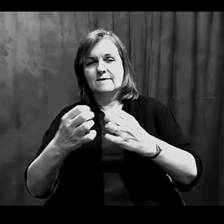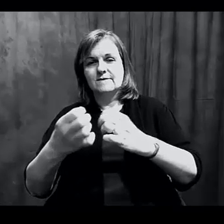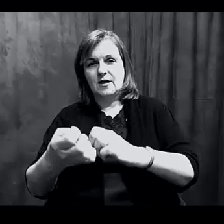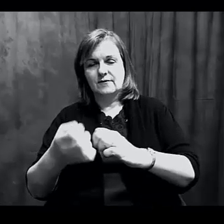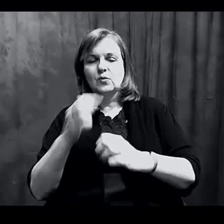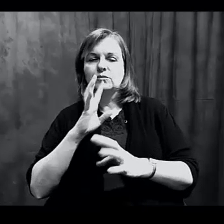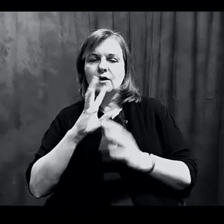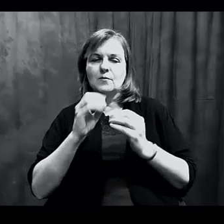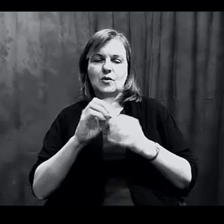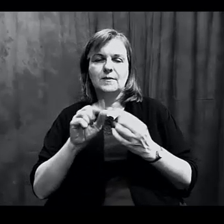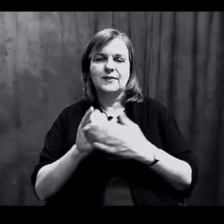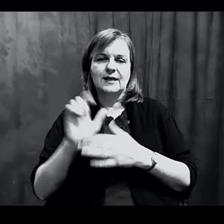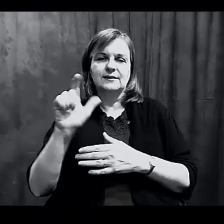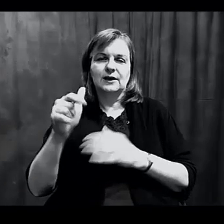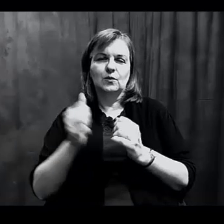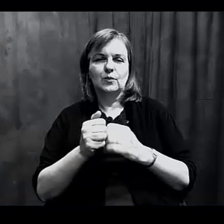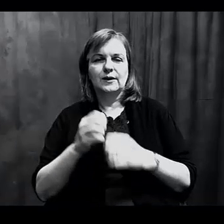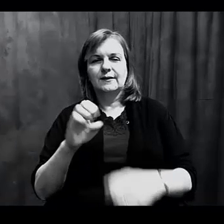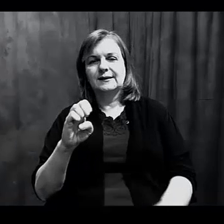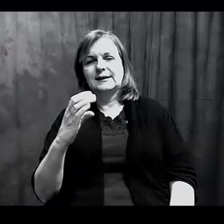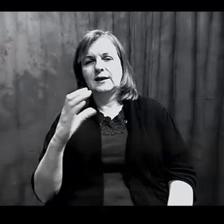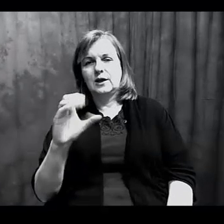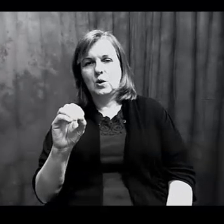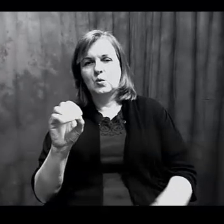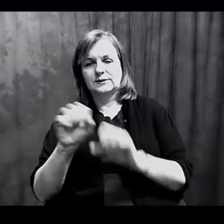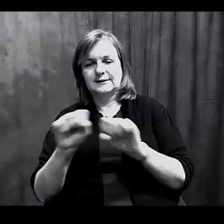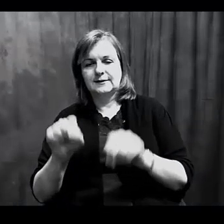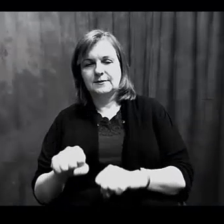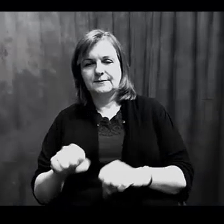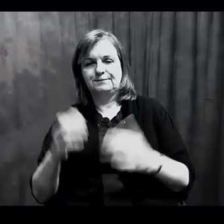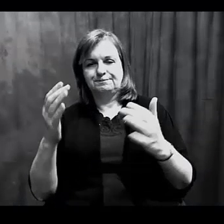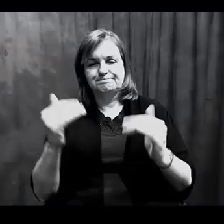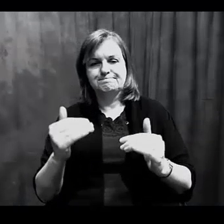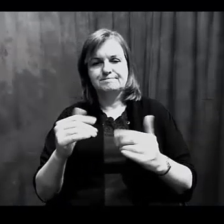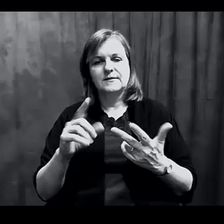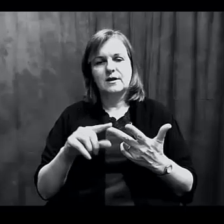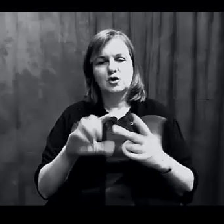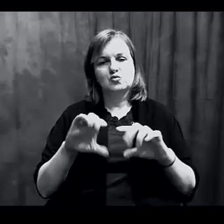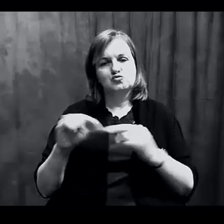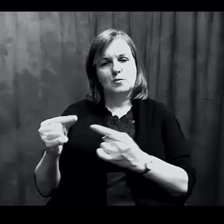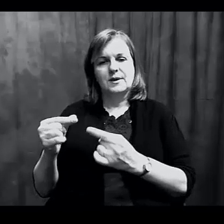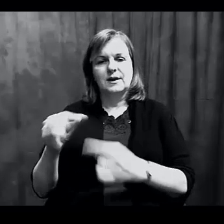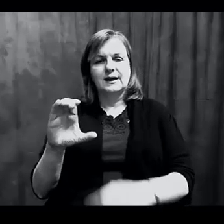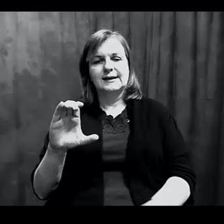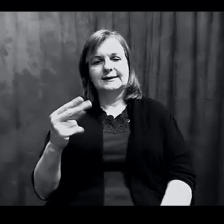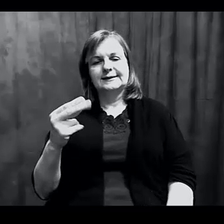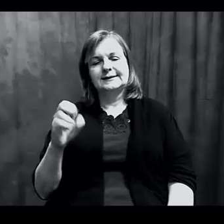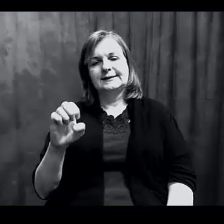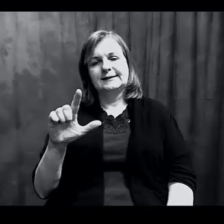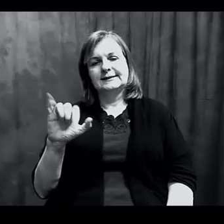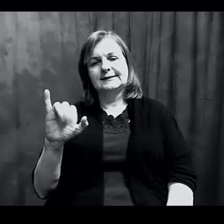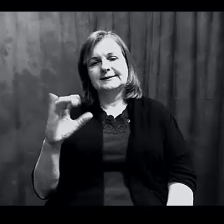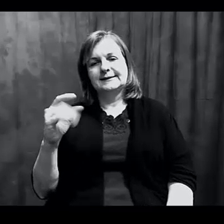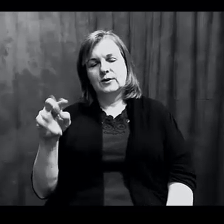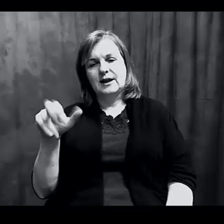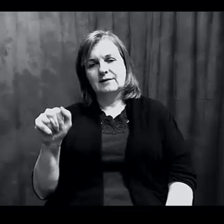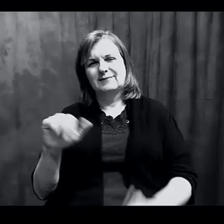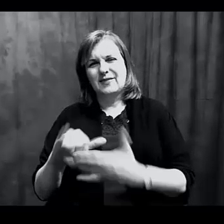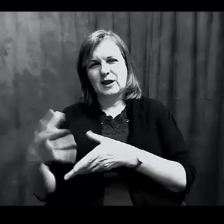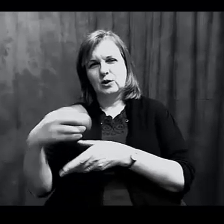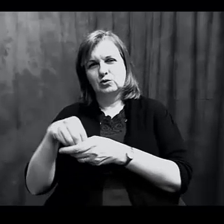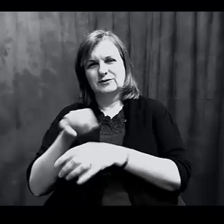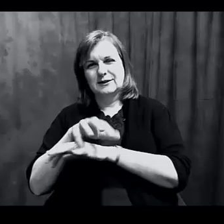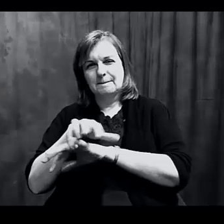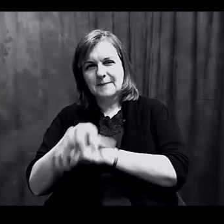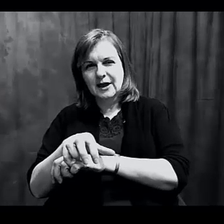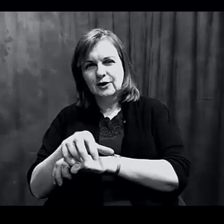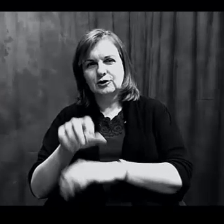and we have to think about how that may help them to evolve -- we'll think more about this with the ecosystem structures